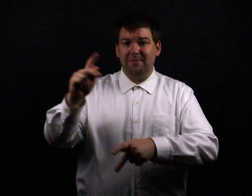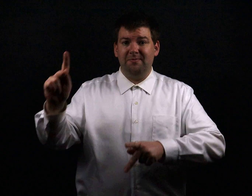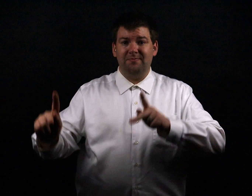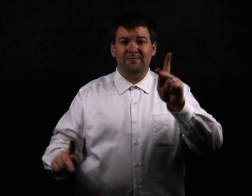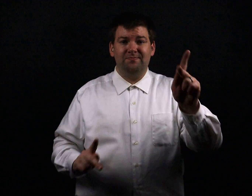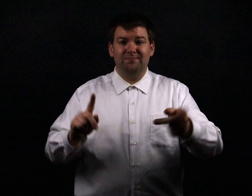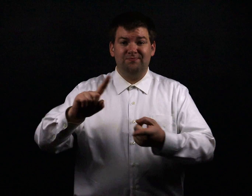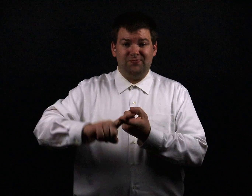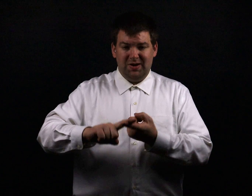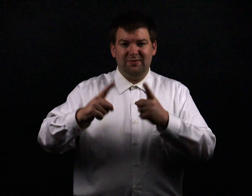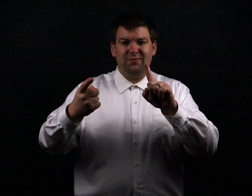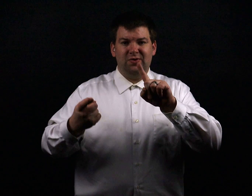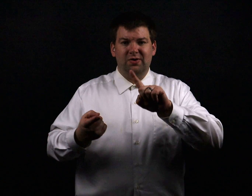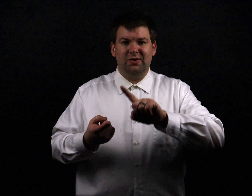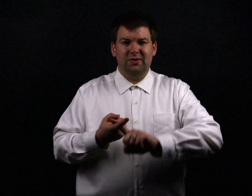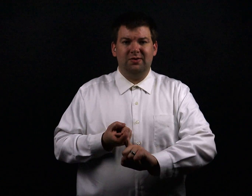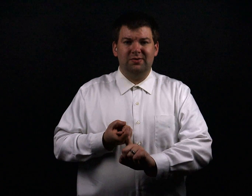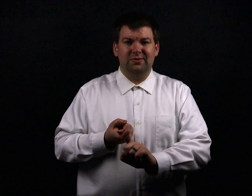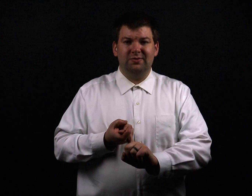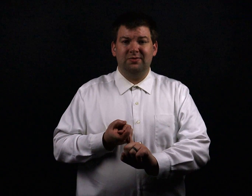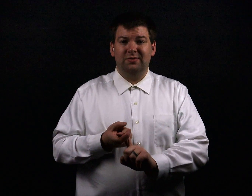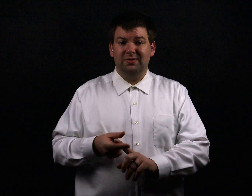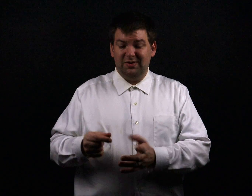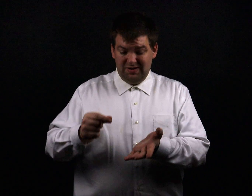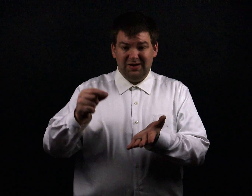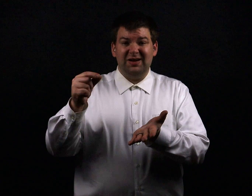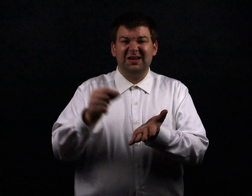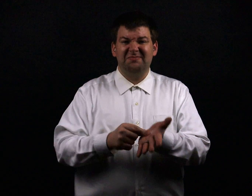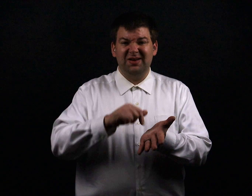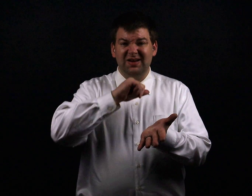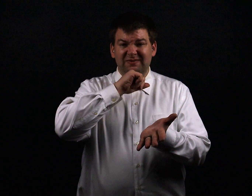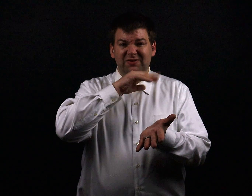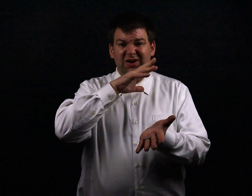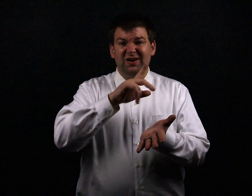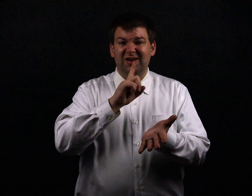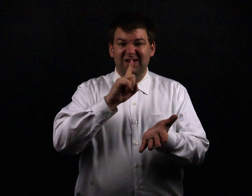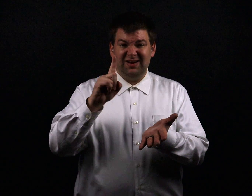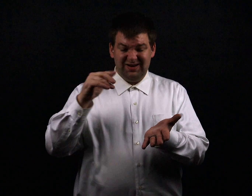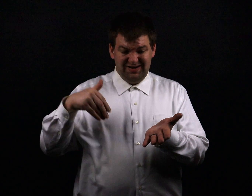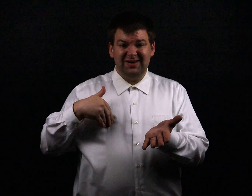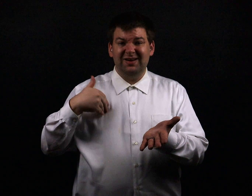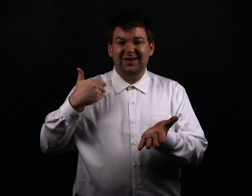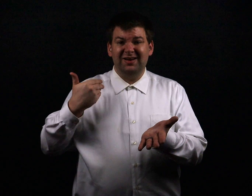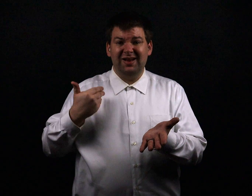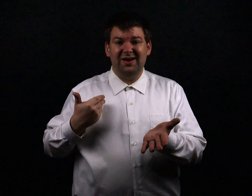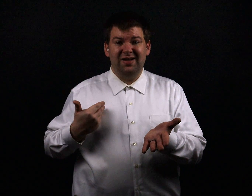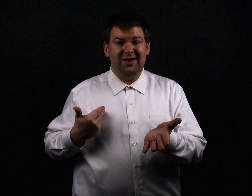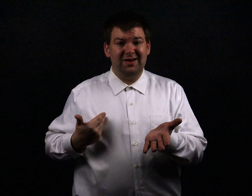creations friend A speck of dirt is all